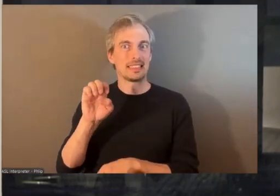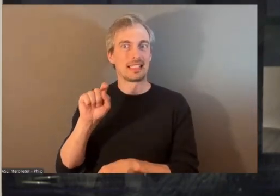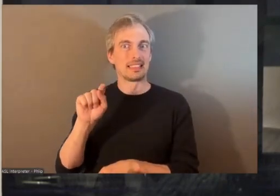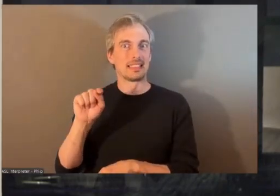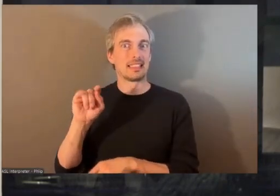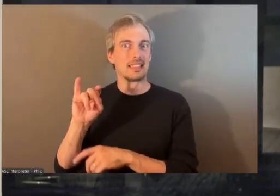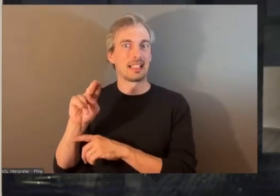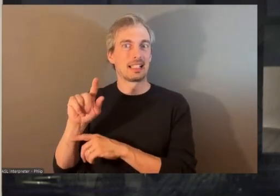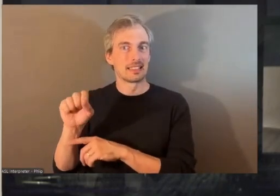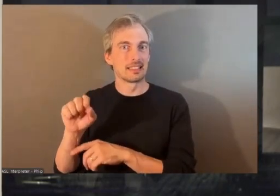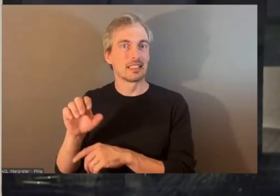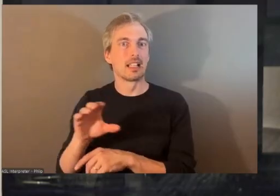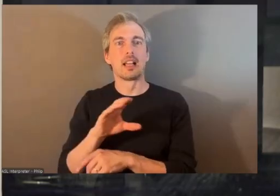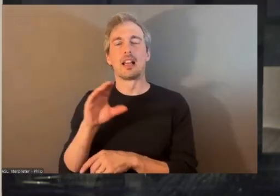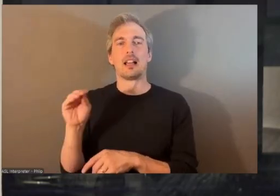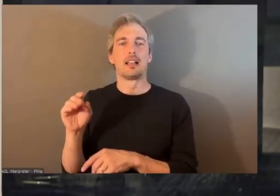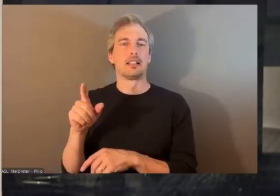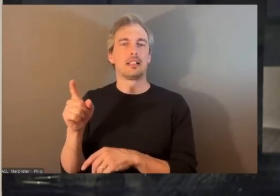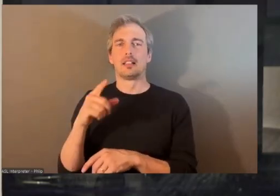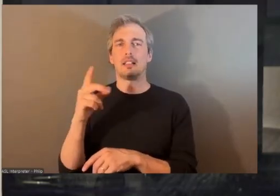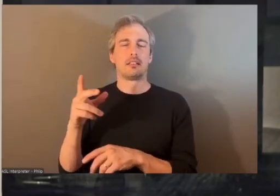person outline for the profile. Or... I